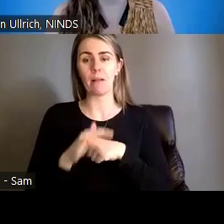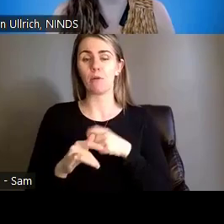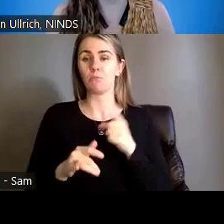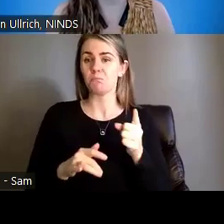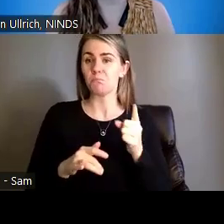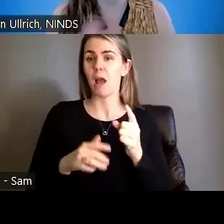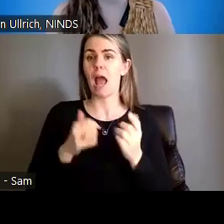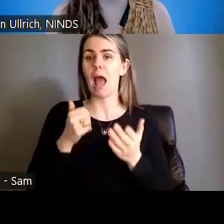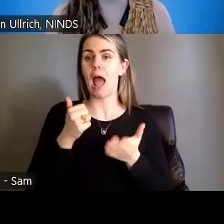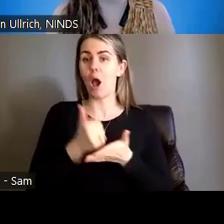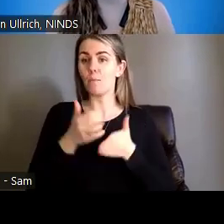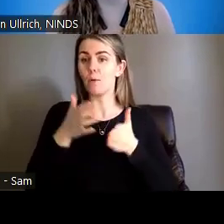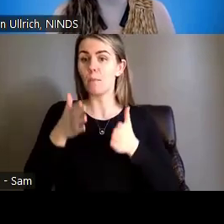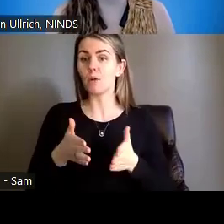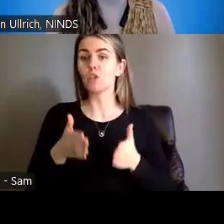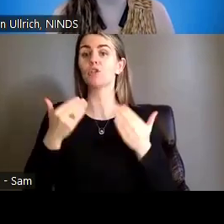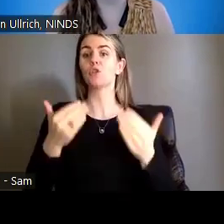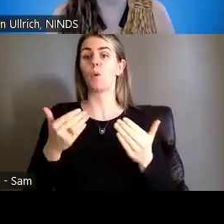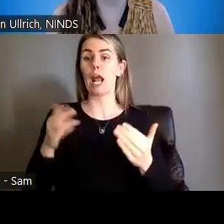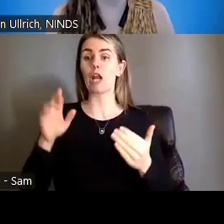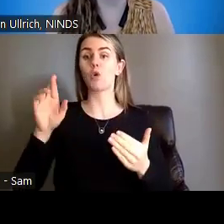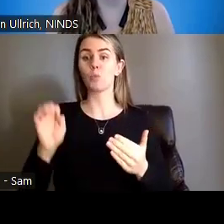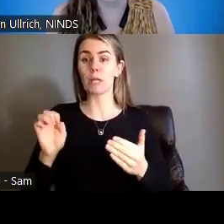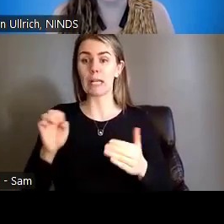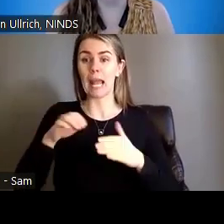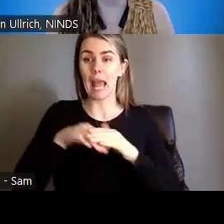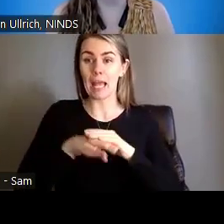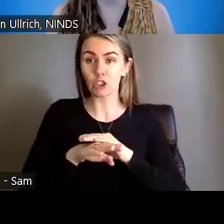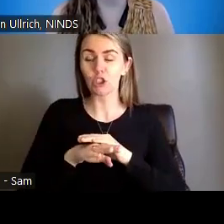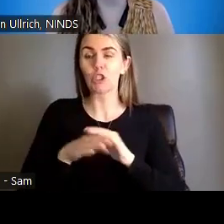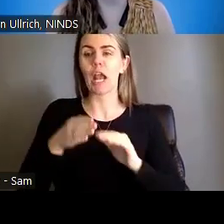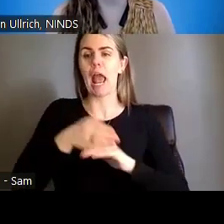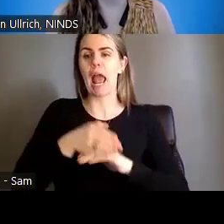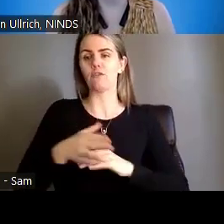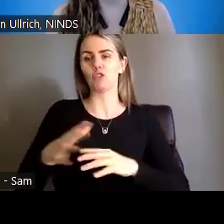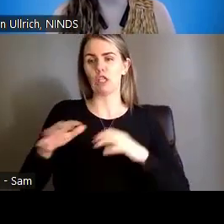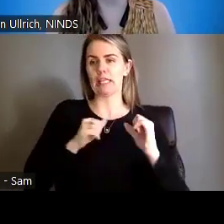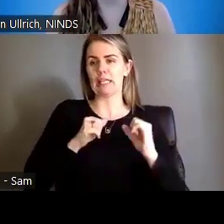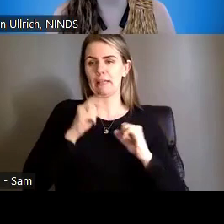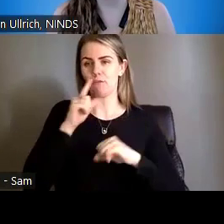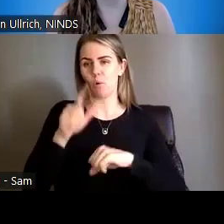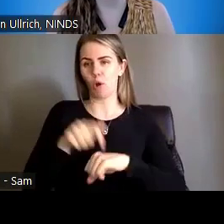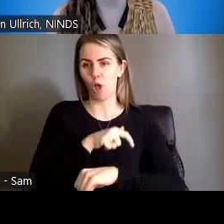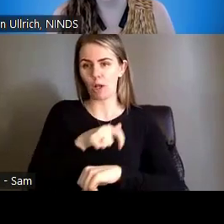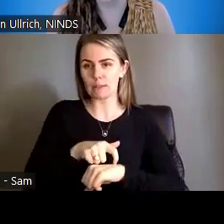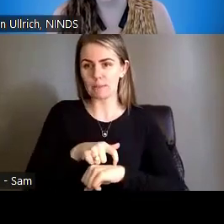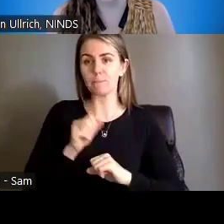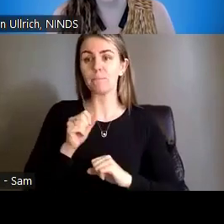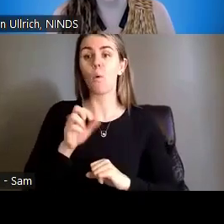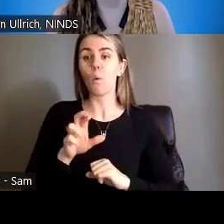someone re-enter science after an extended absence or if someone is experiencing